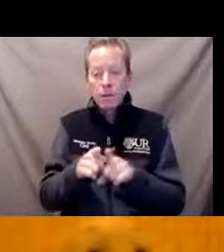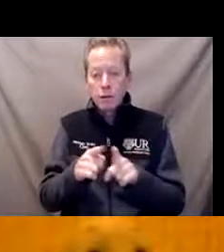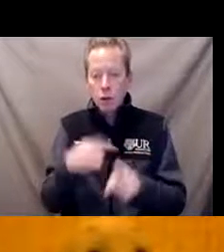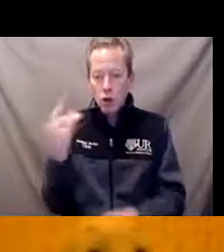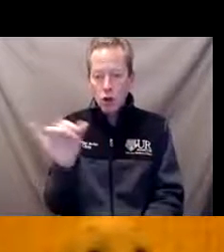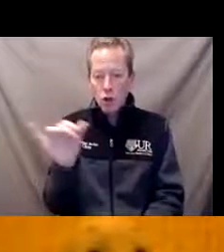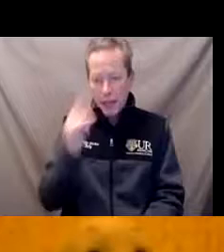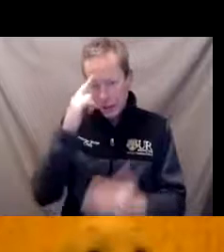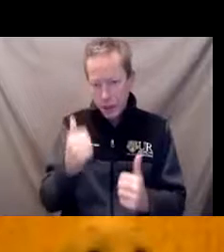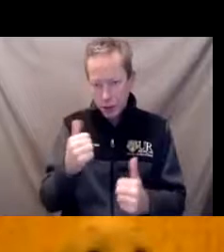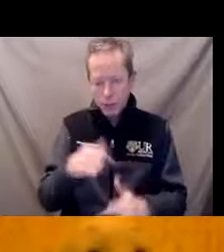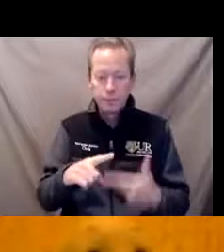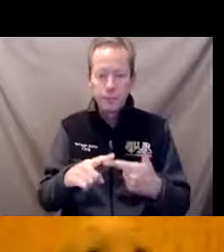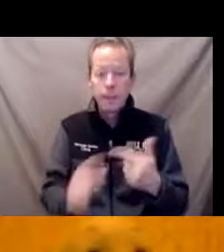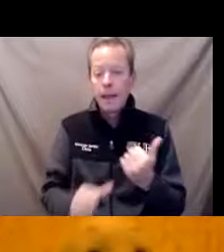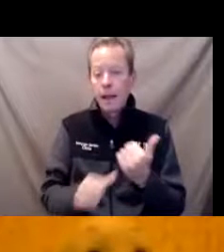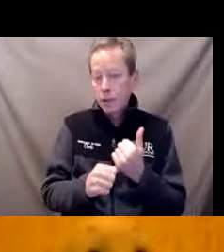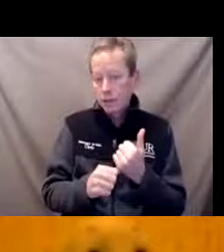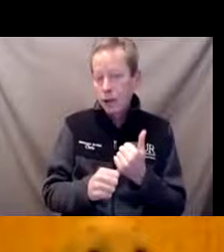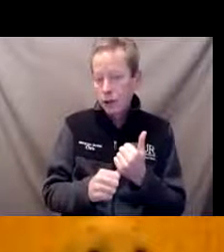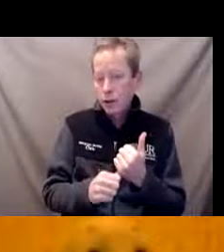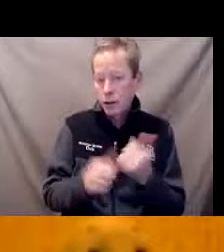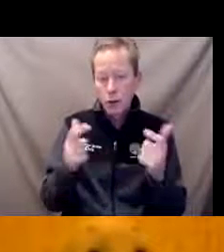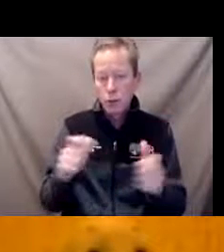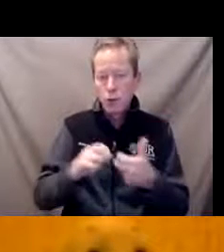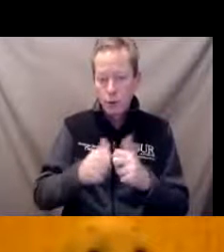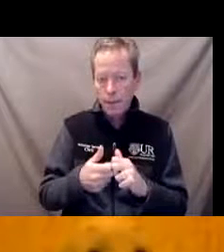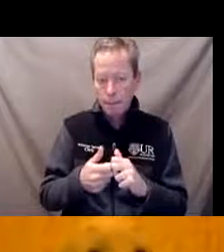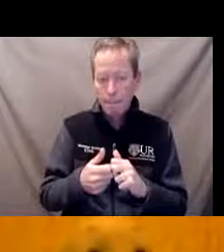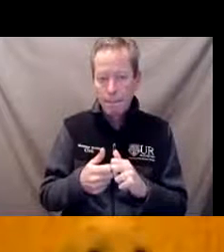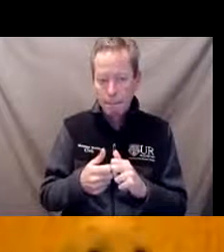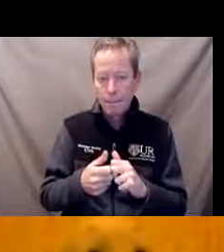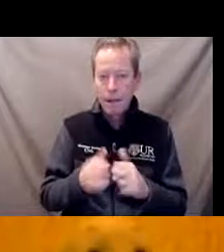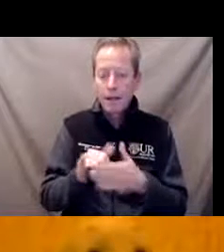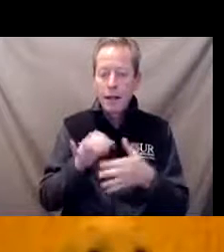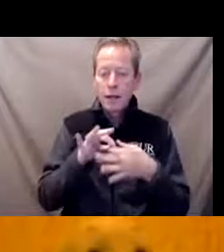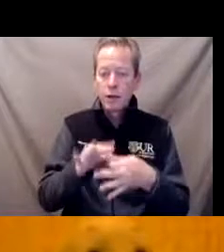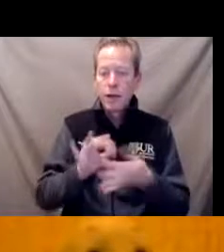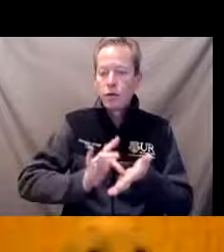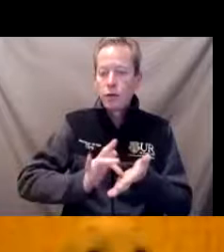constipation is a huge problem and that's related to the drugs that are prescribed for